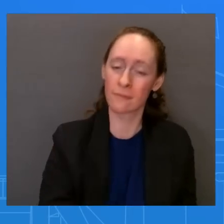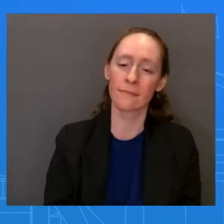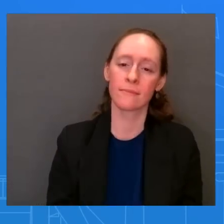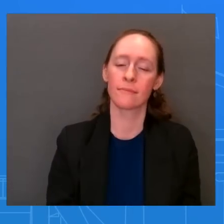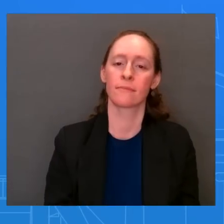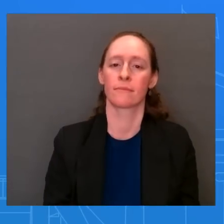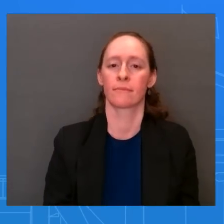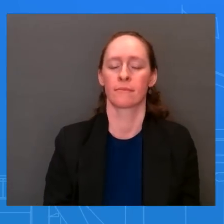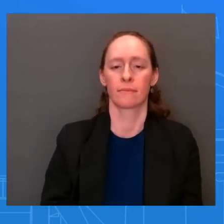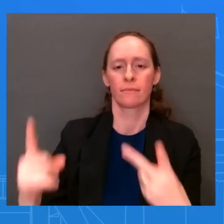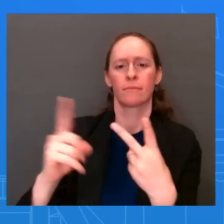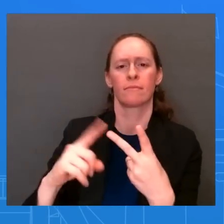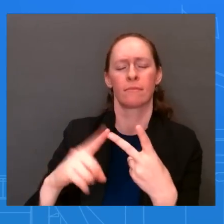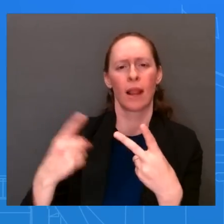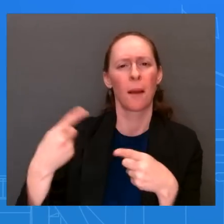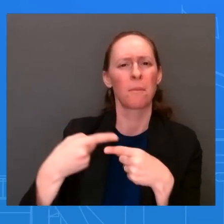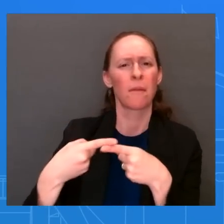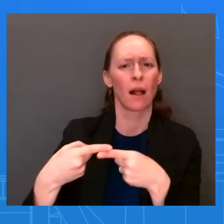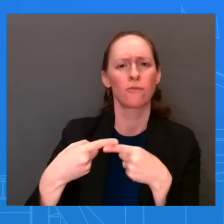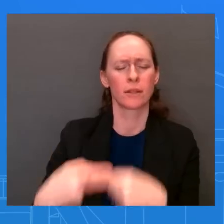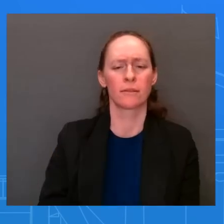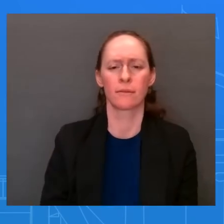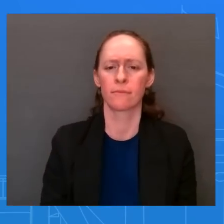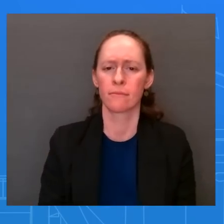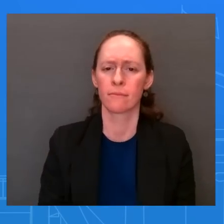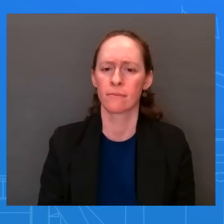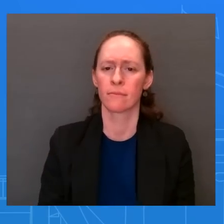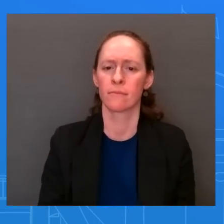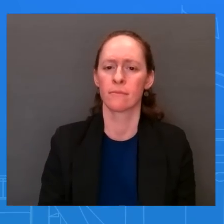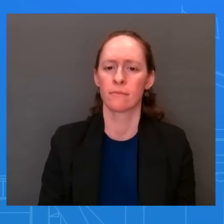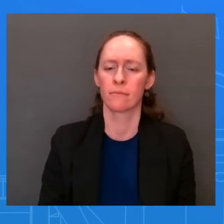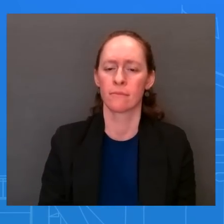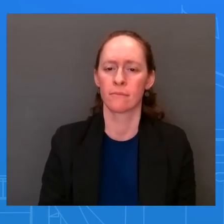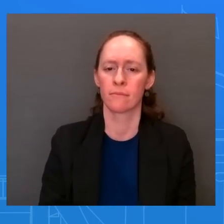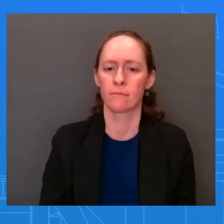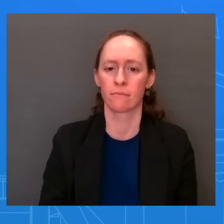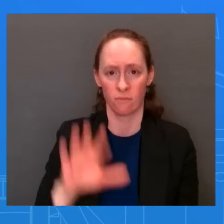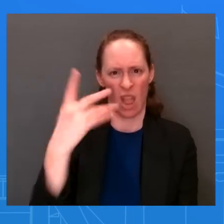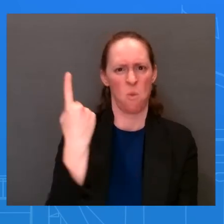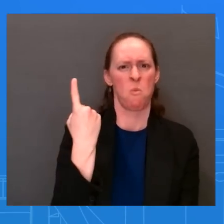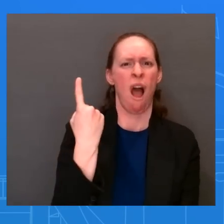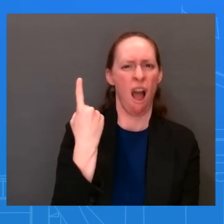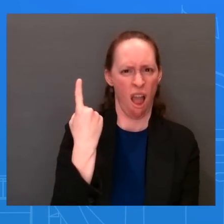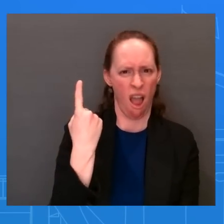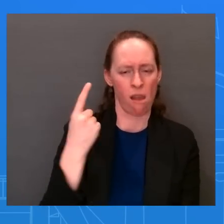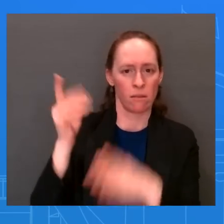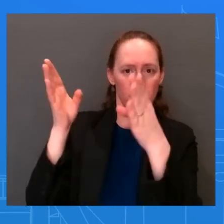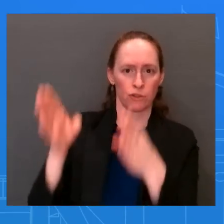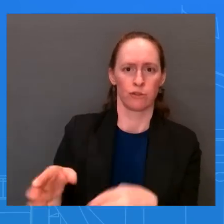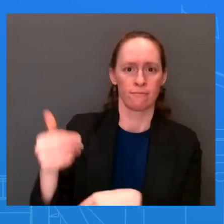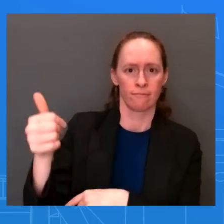And he's facing 12 years in prison for just criticizing Lukashenka's regime. Can you comment on that?